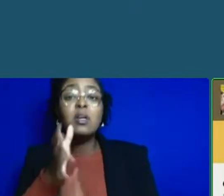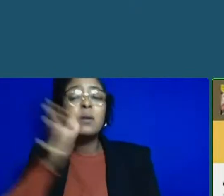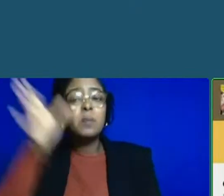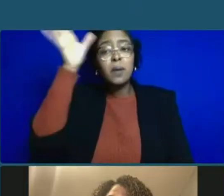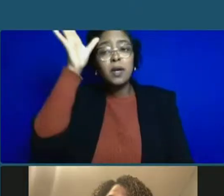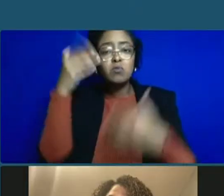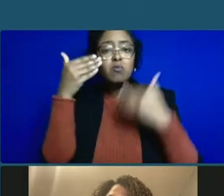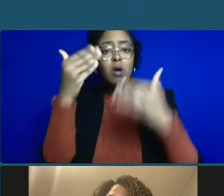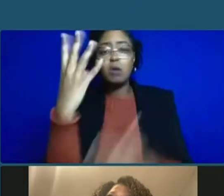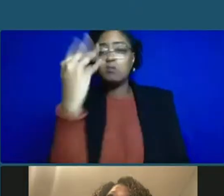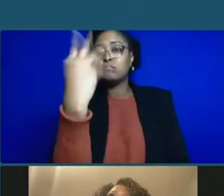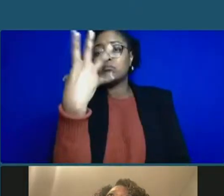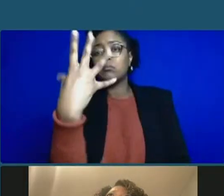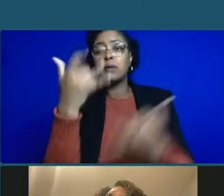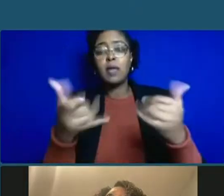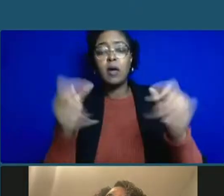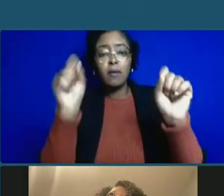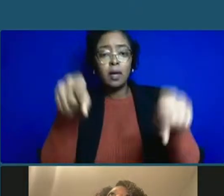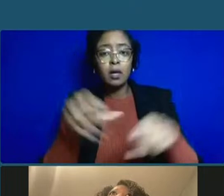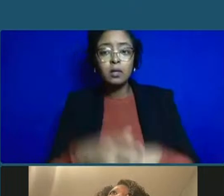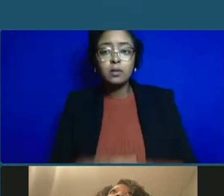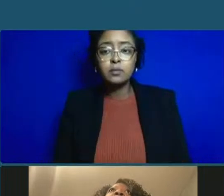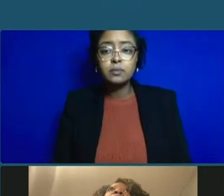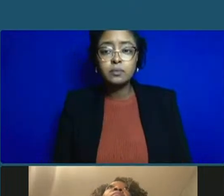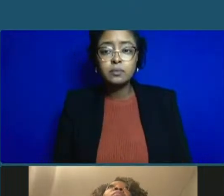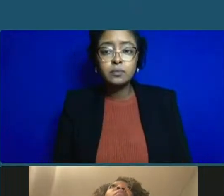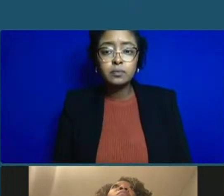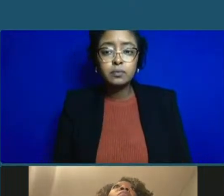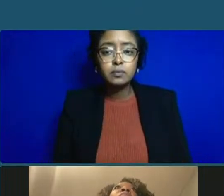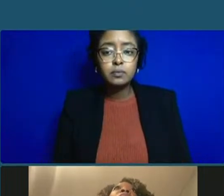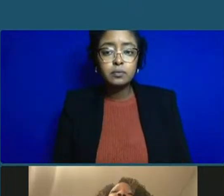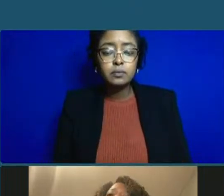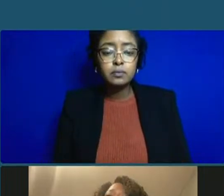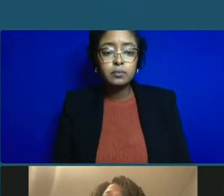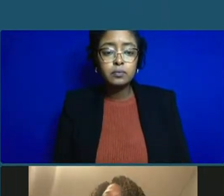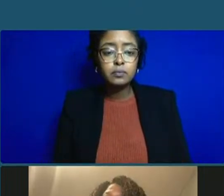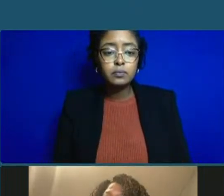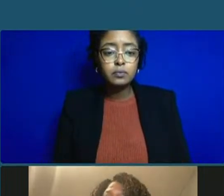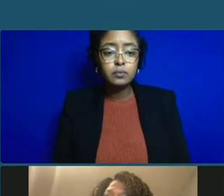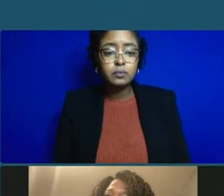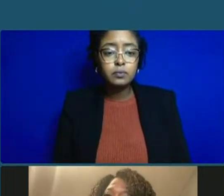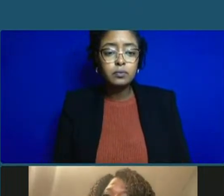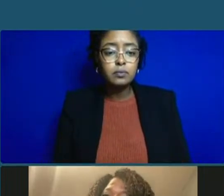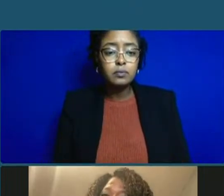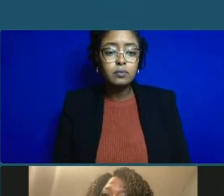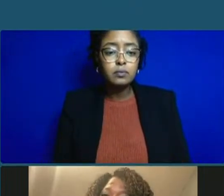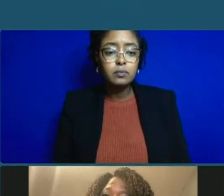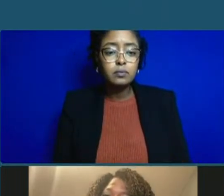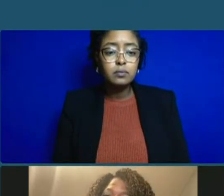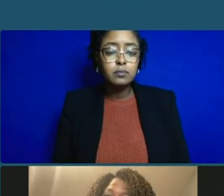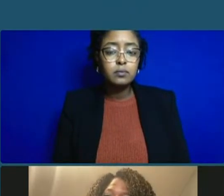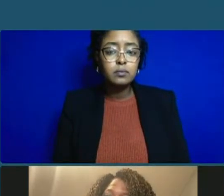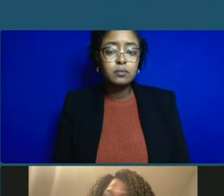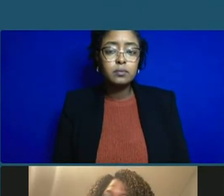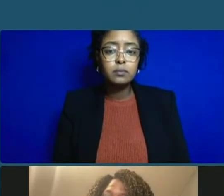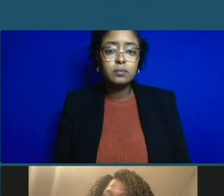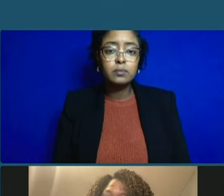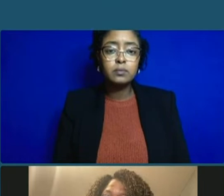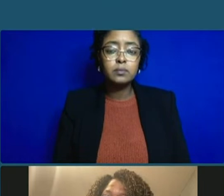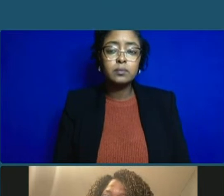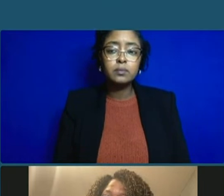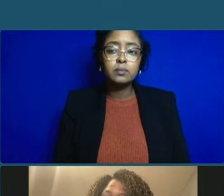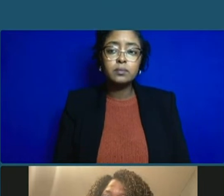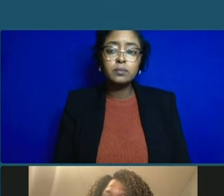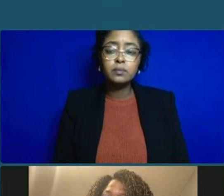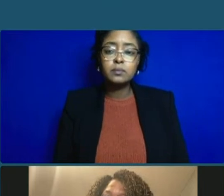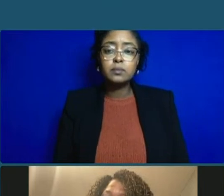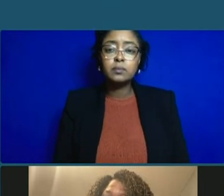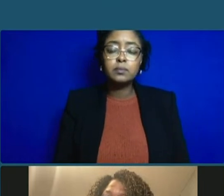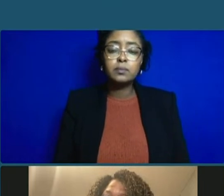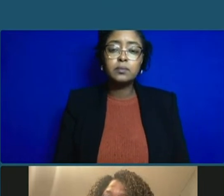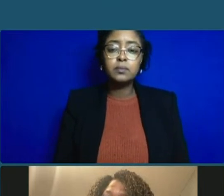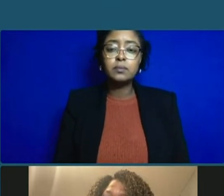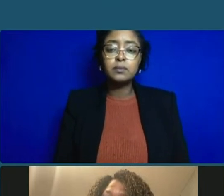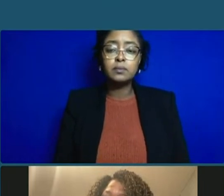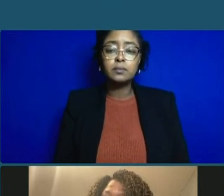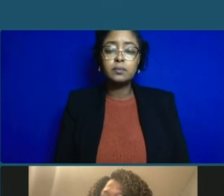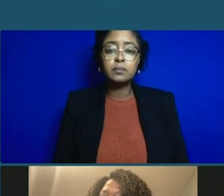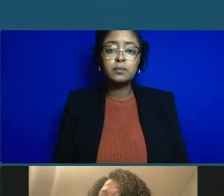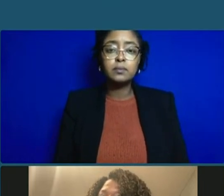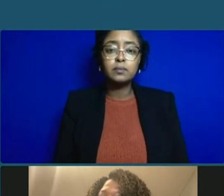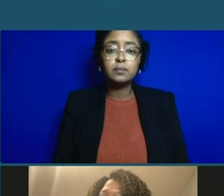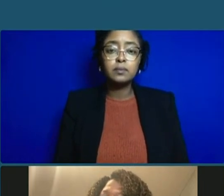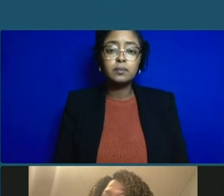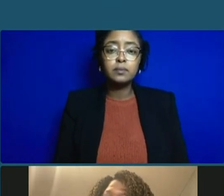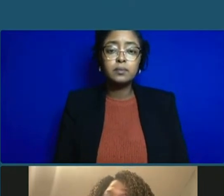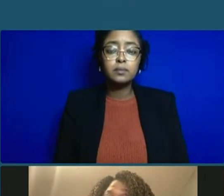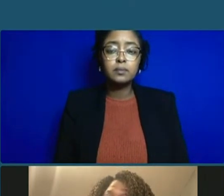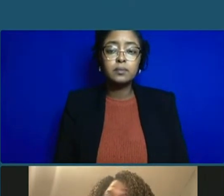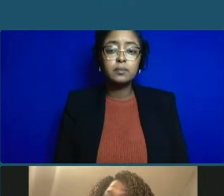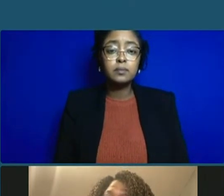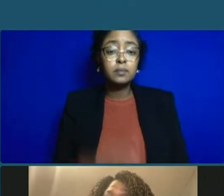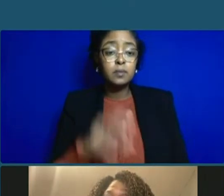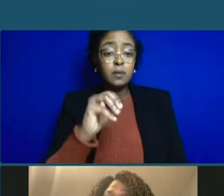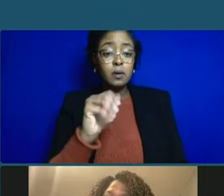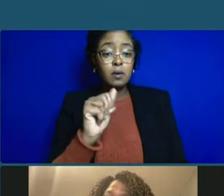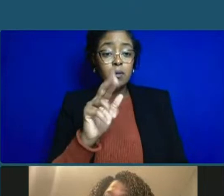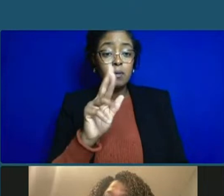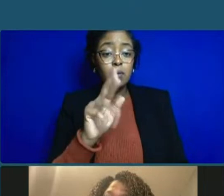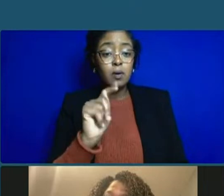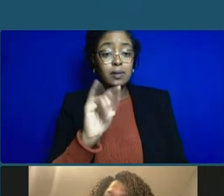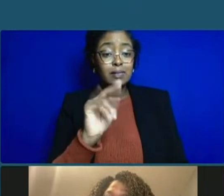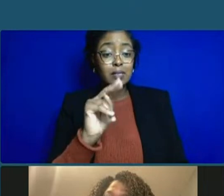invite you to turn your cameras